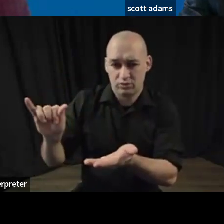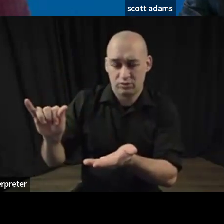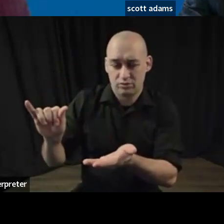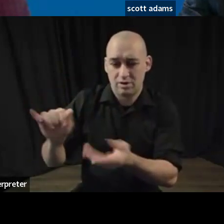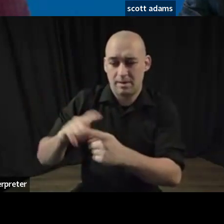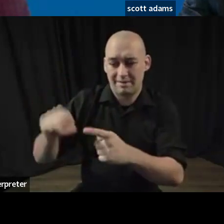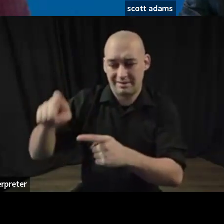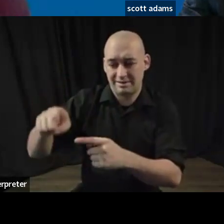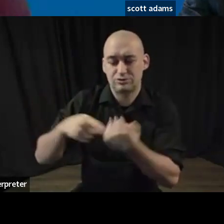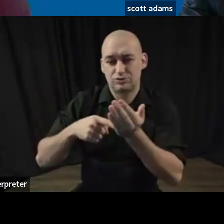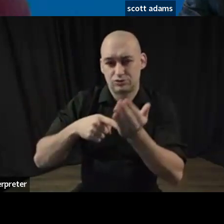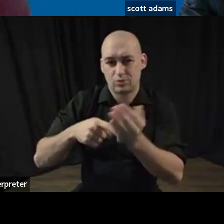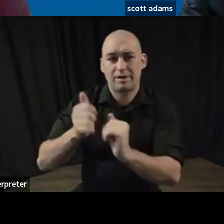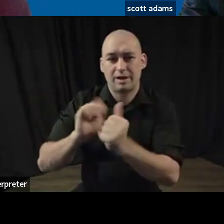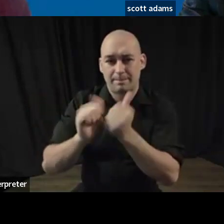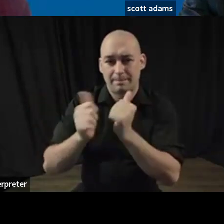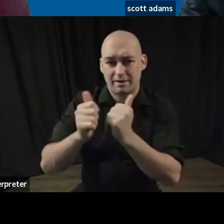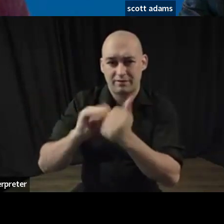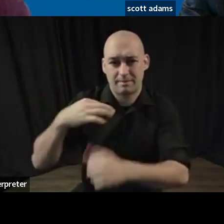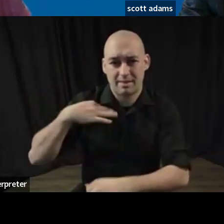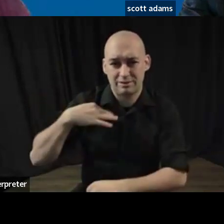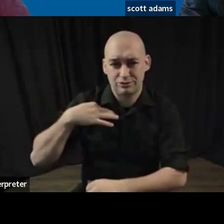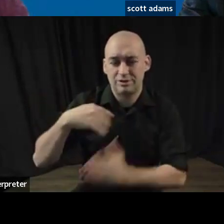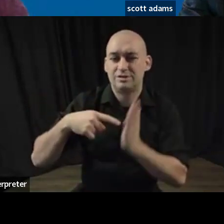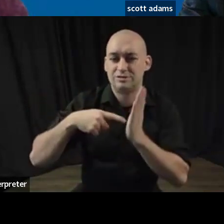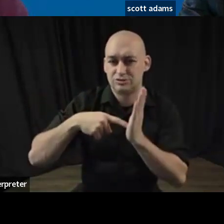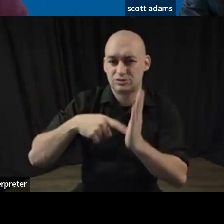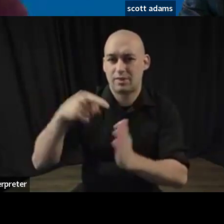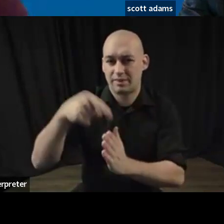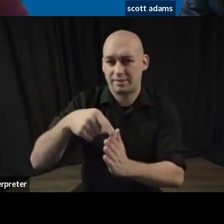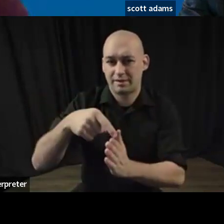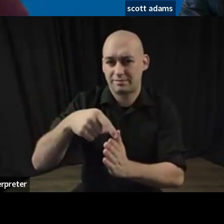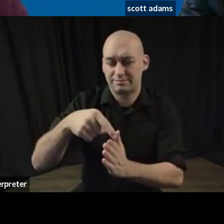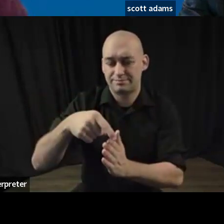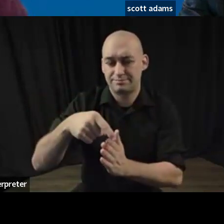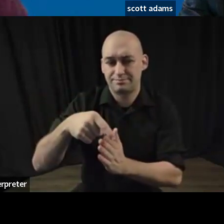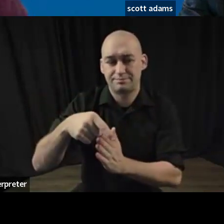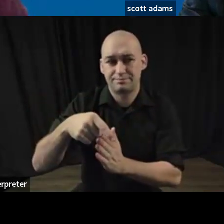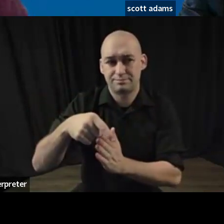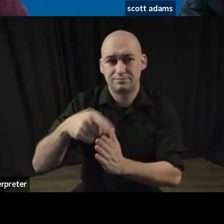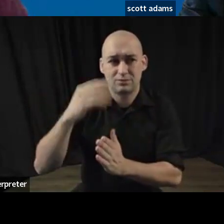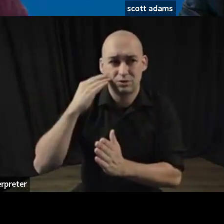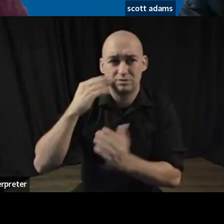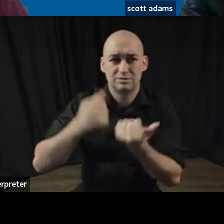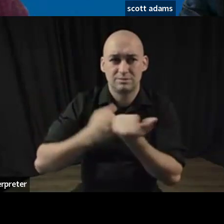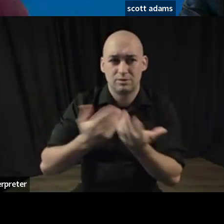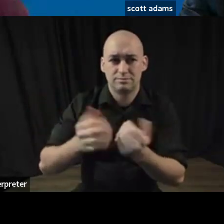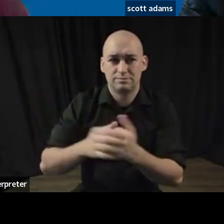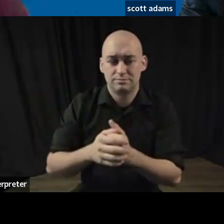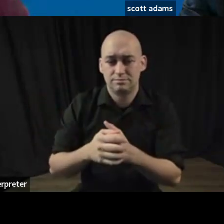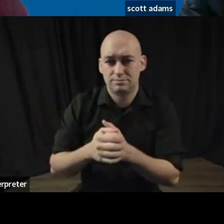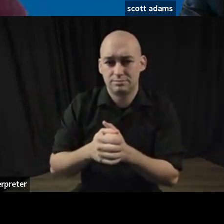put together a competitive application, and demonstrate that there was you know, support.